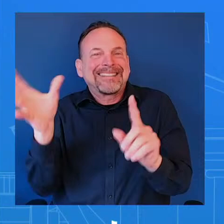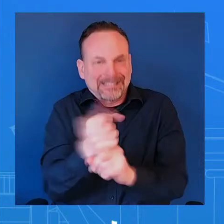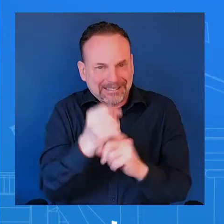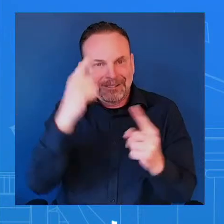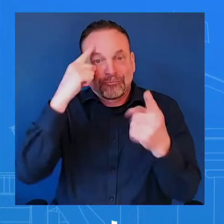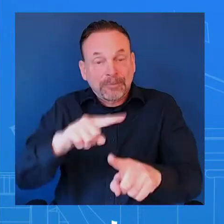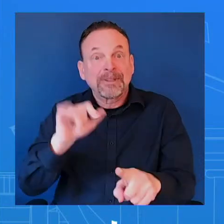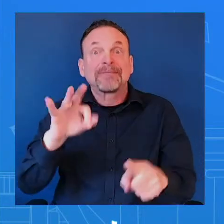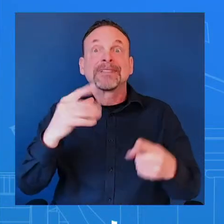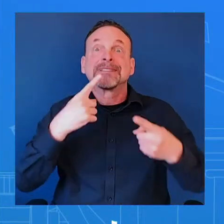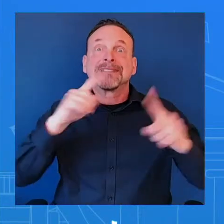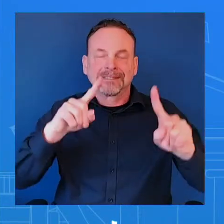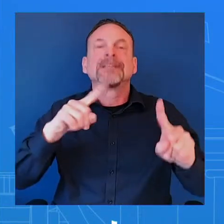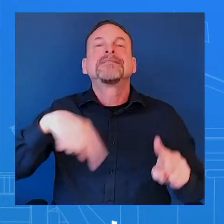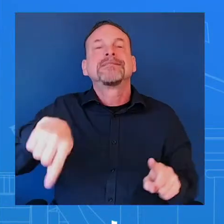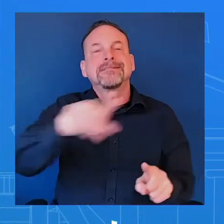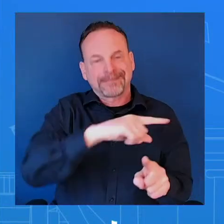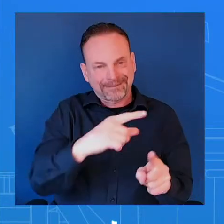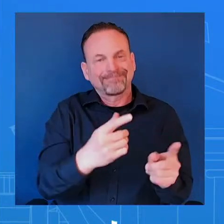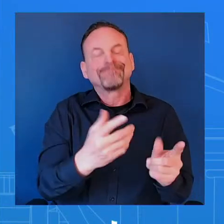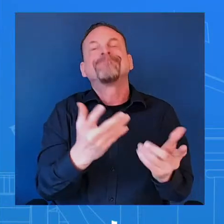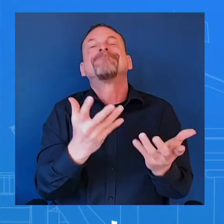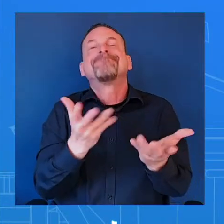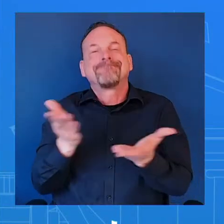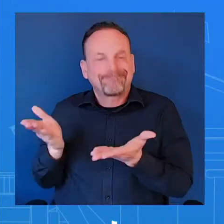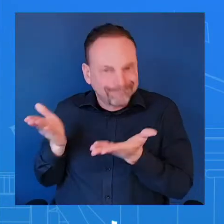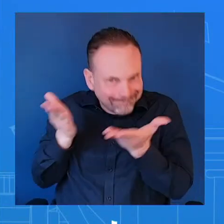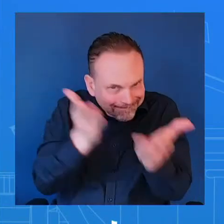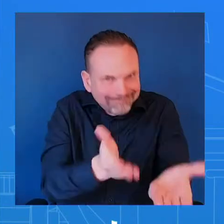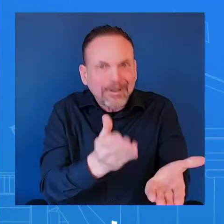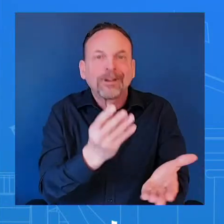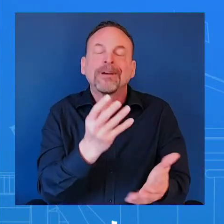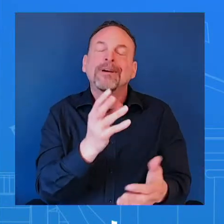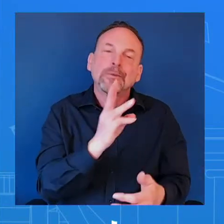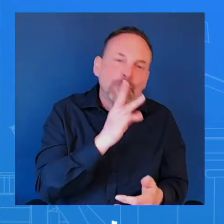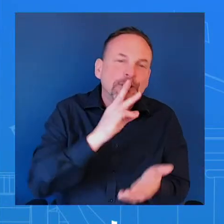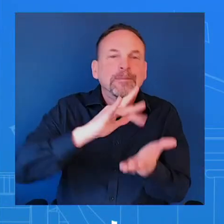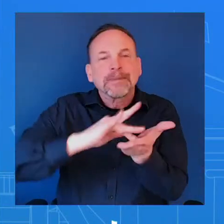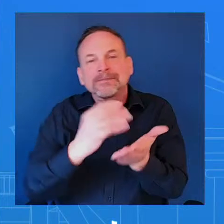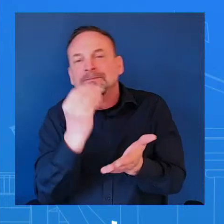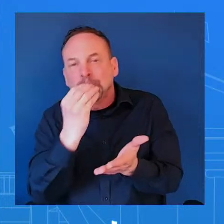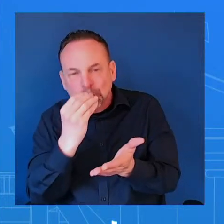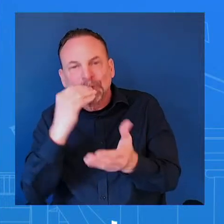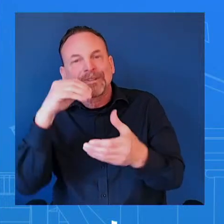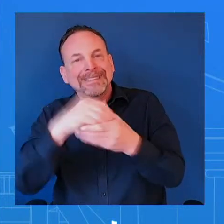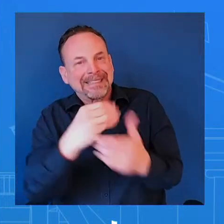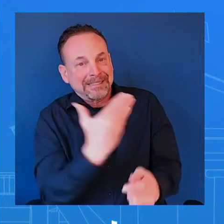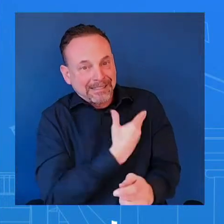a ceasefire -- we get into a ceasefire so that we can get that aid in, so that we can get, also, hostages home.